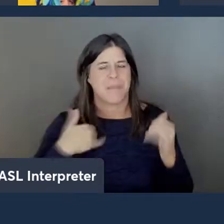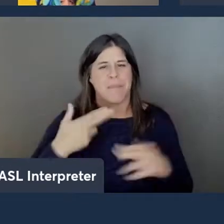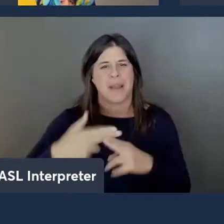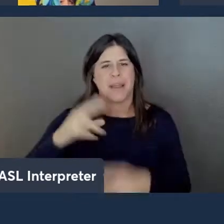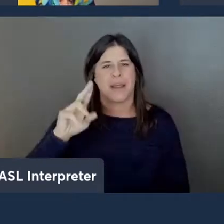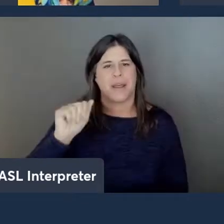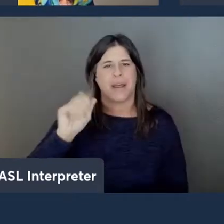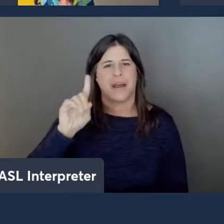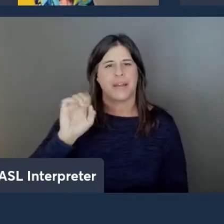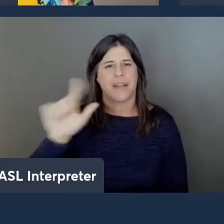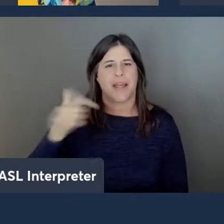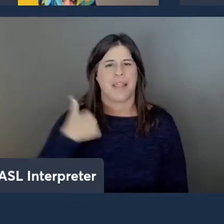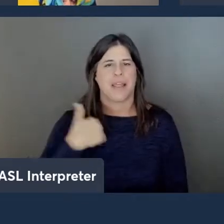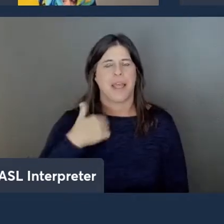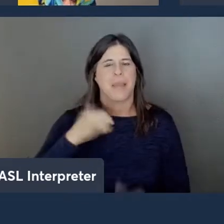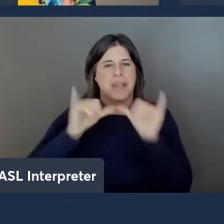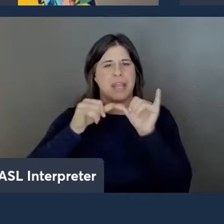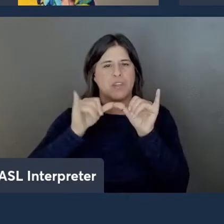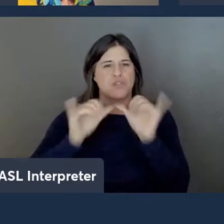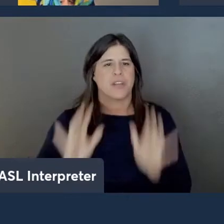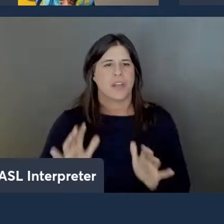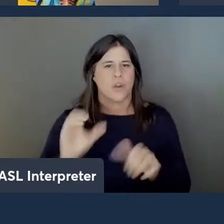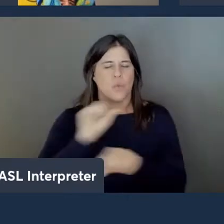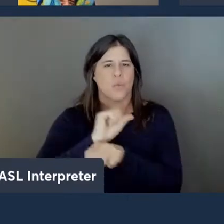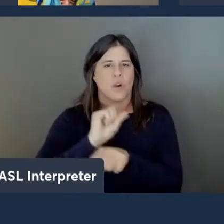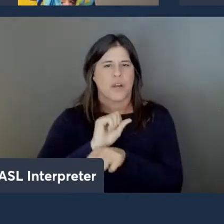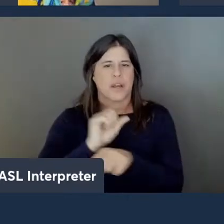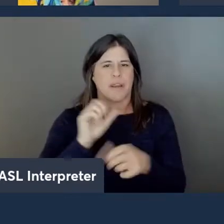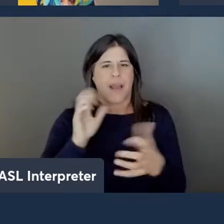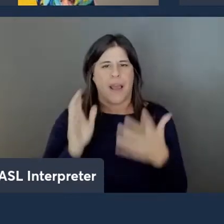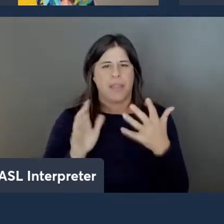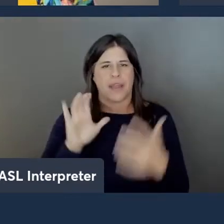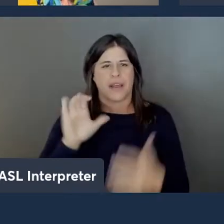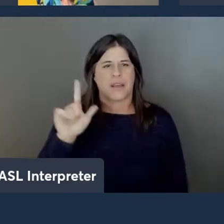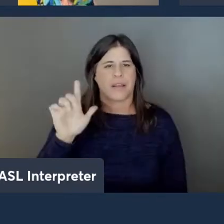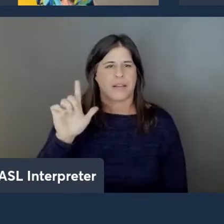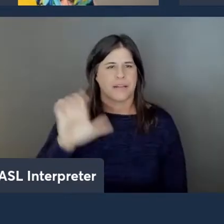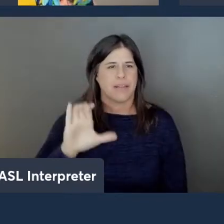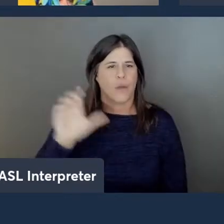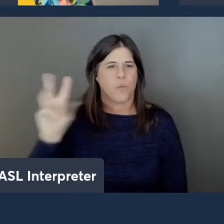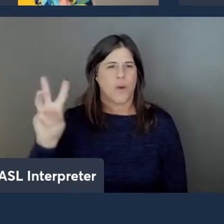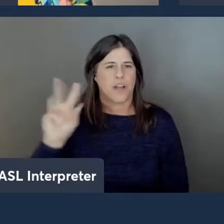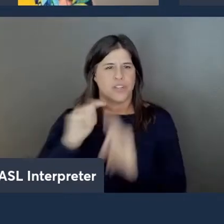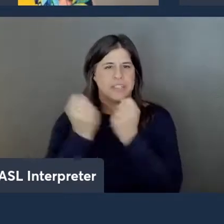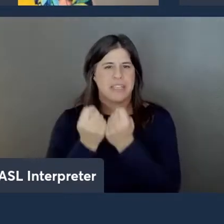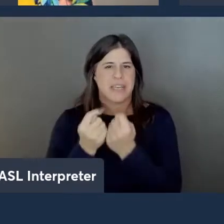I am an engineer working on the CloudWatch team. I'm based out of the Bay Area.